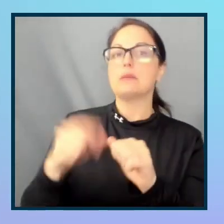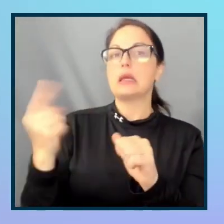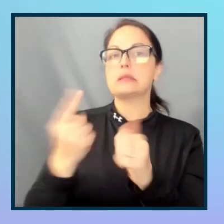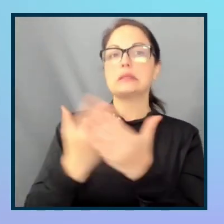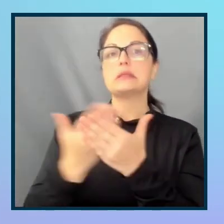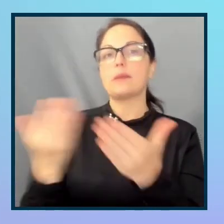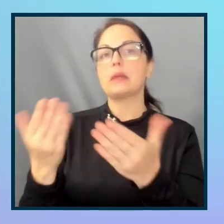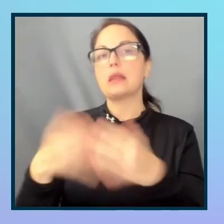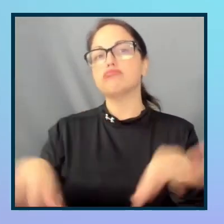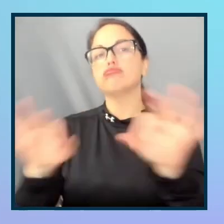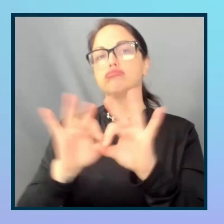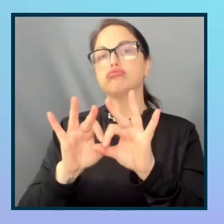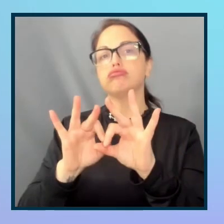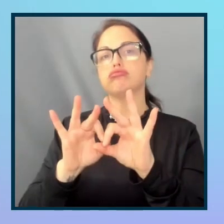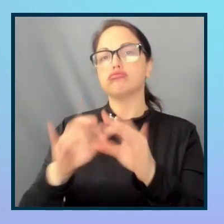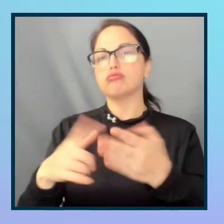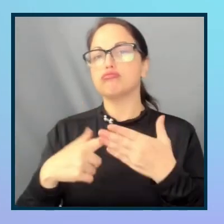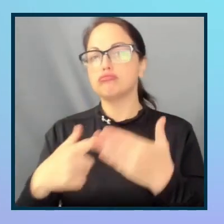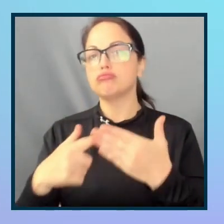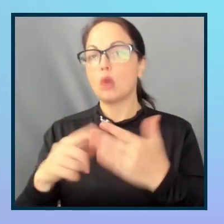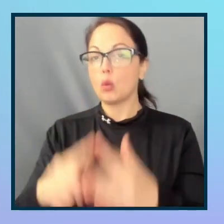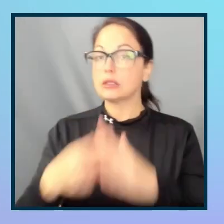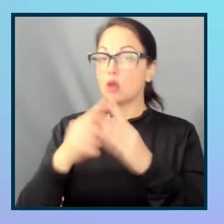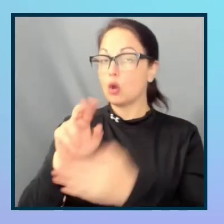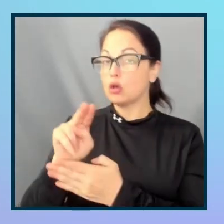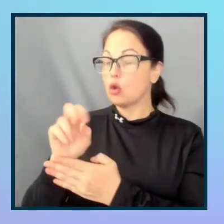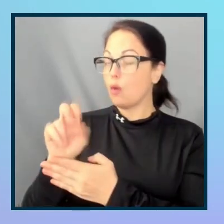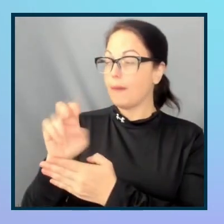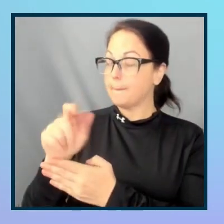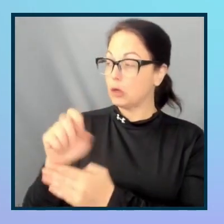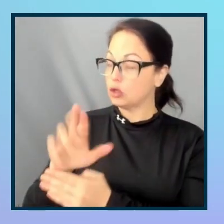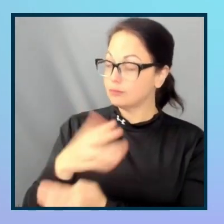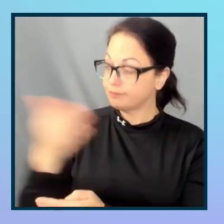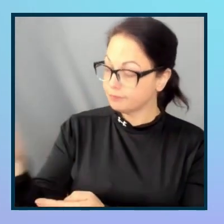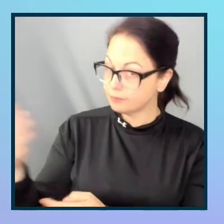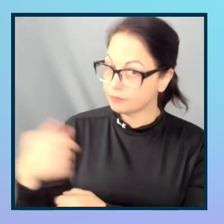And we can start with November. Sure.